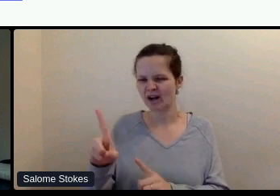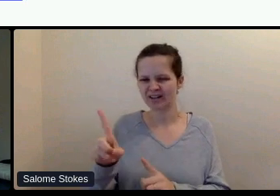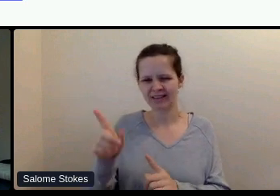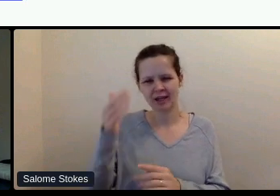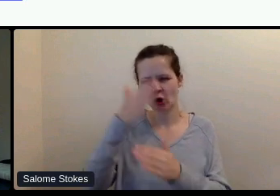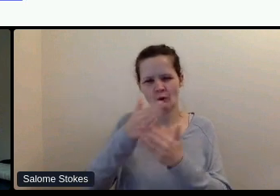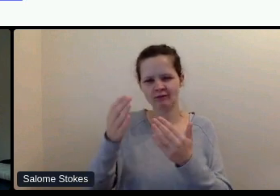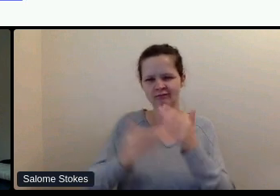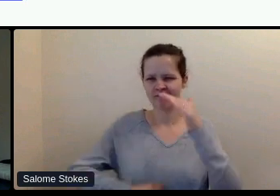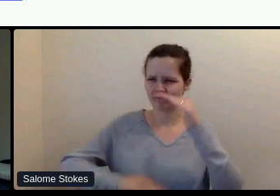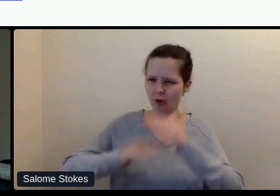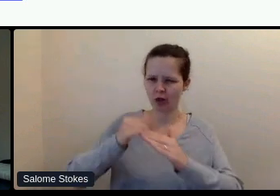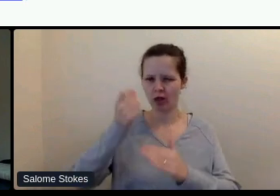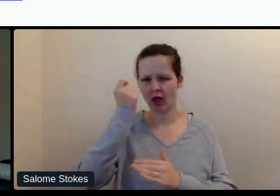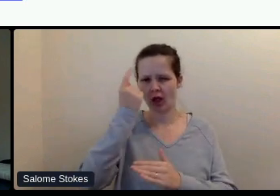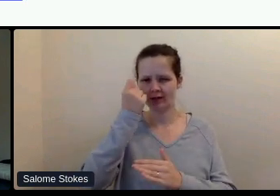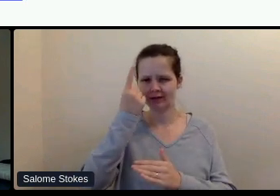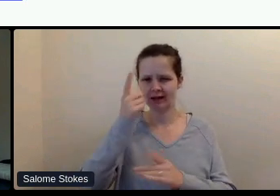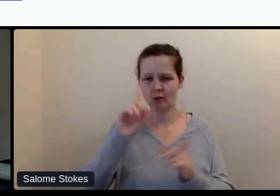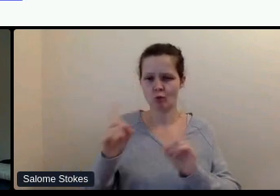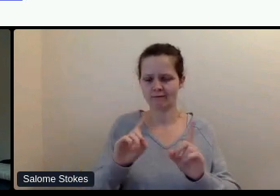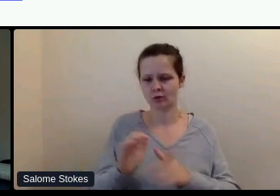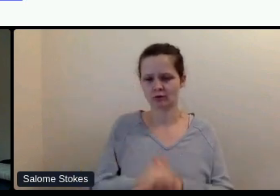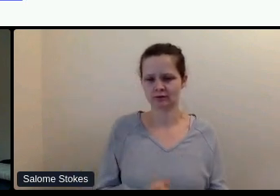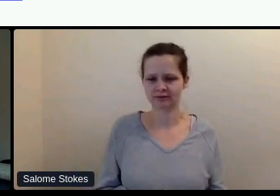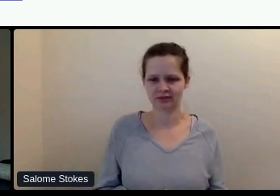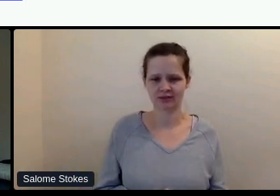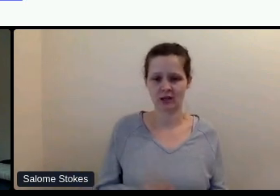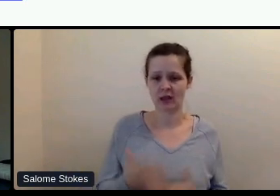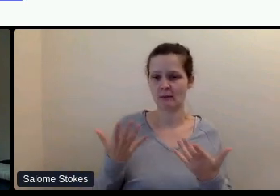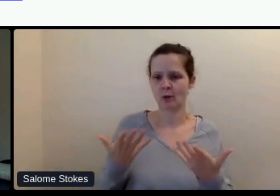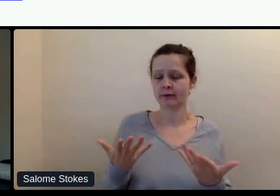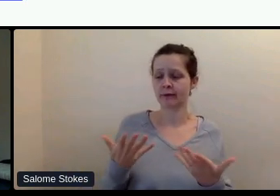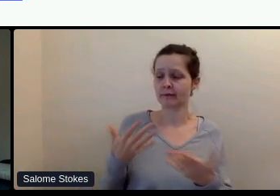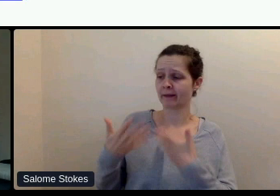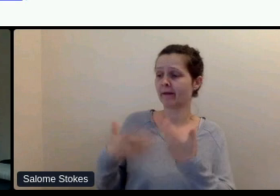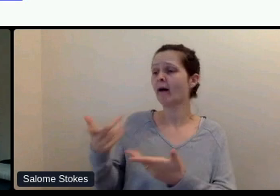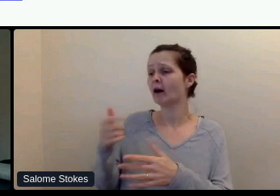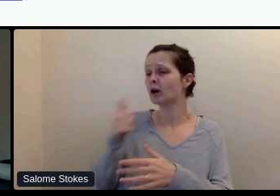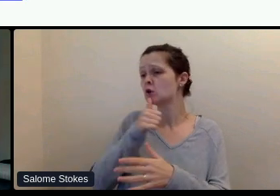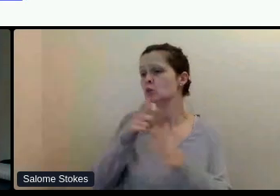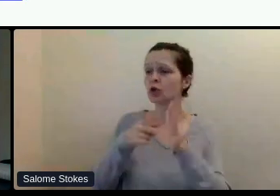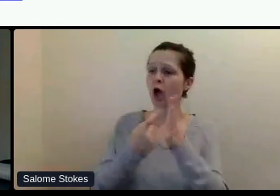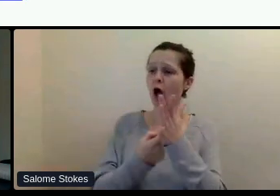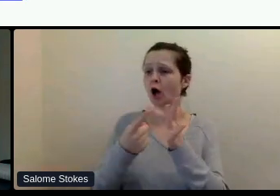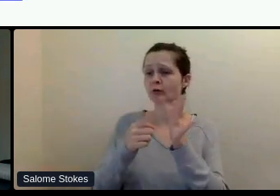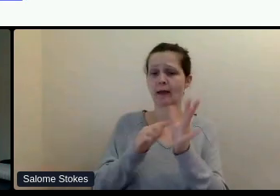by using Aria it will mystically transform into an accessible website.